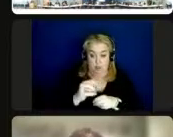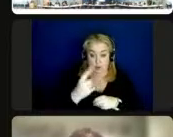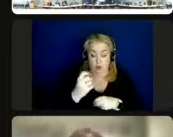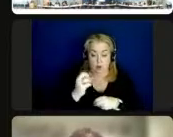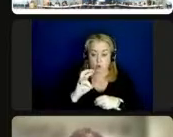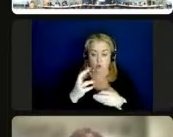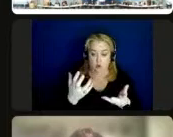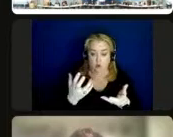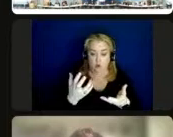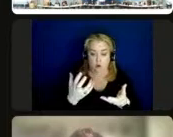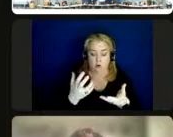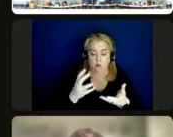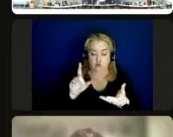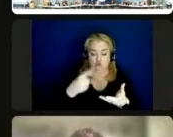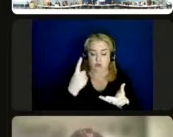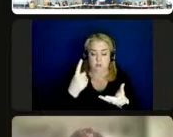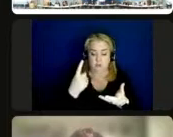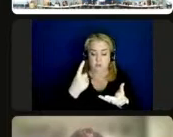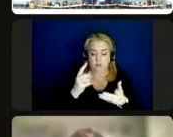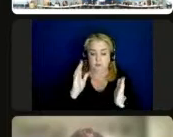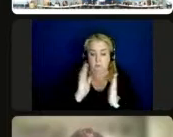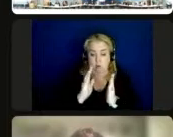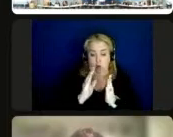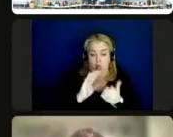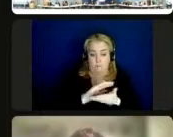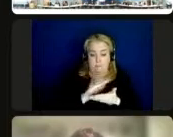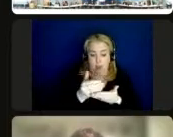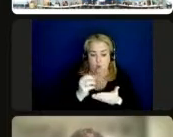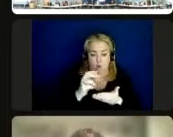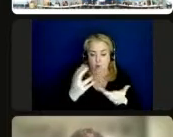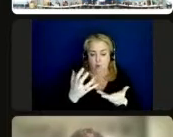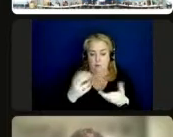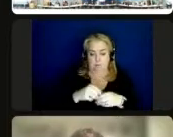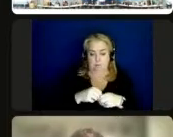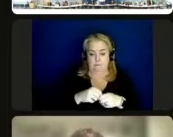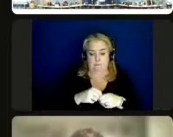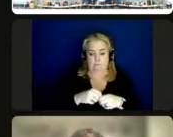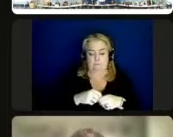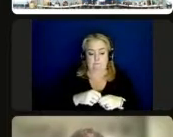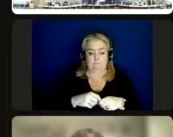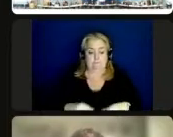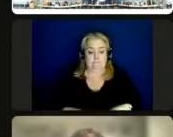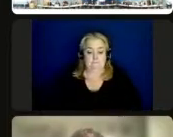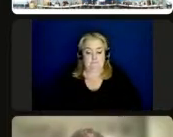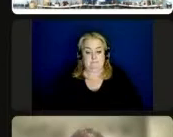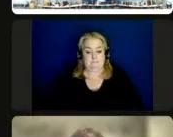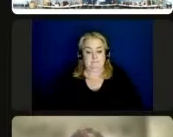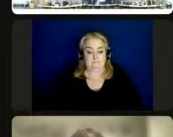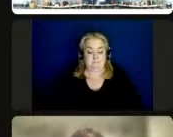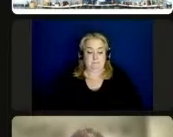COMMITTEE CHOSE NOT TO INCLUDE